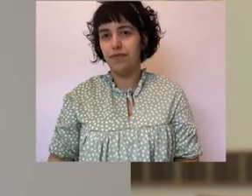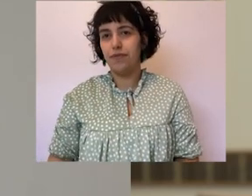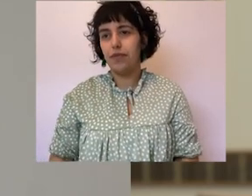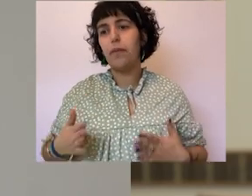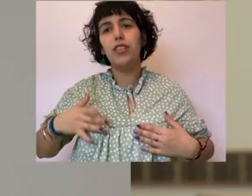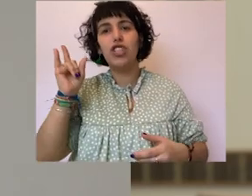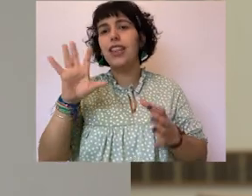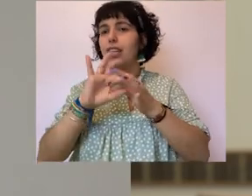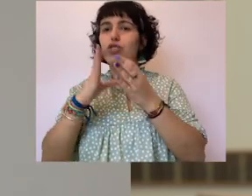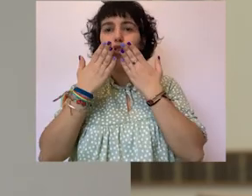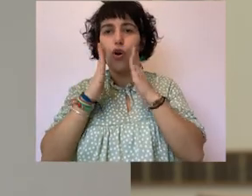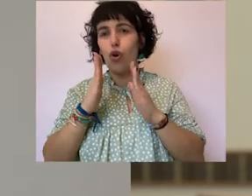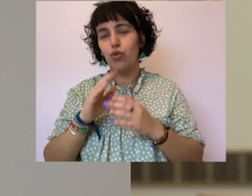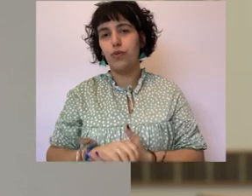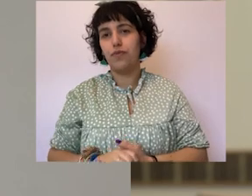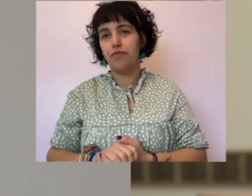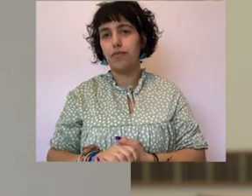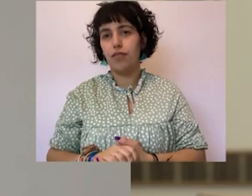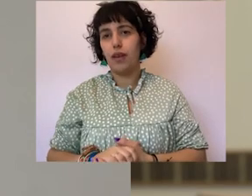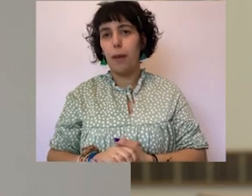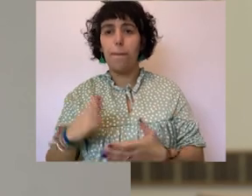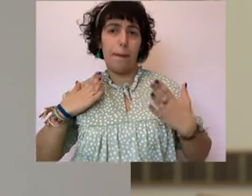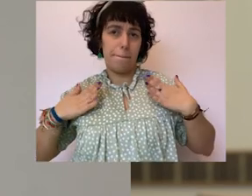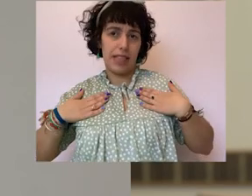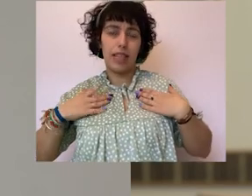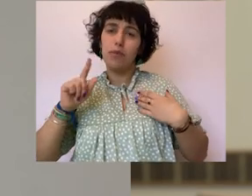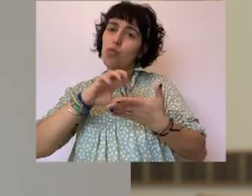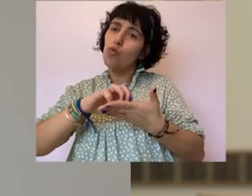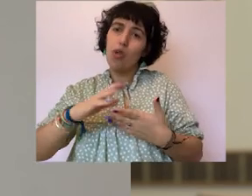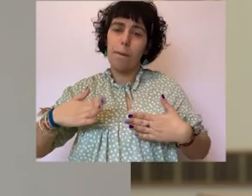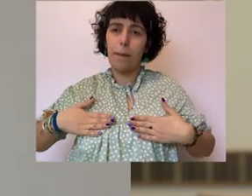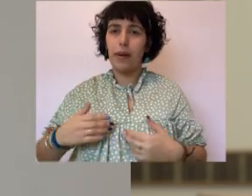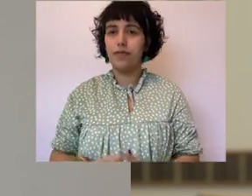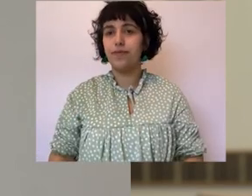Yeah, it's just a part of the body, but now it's because they're aroused from seeing hands How do we discuss this, I don't know